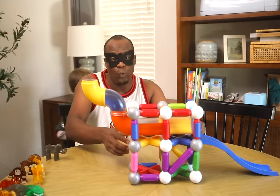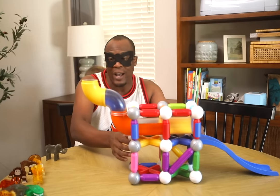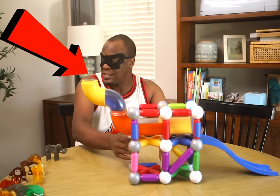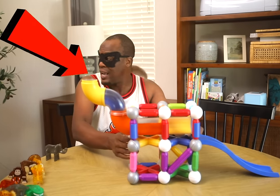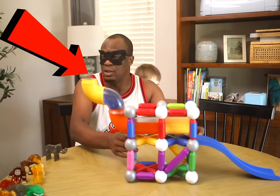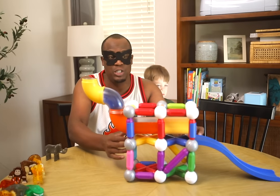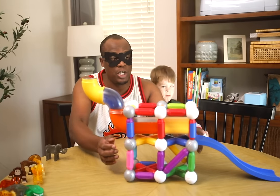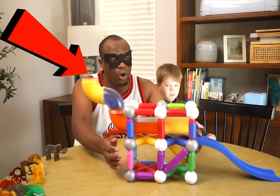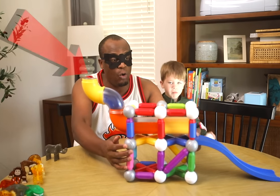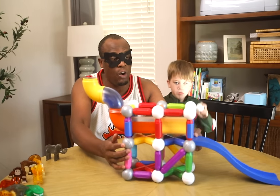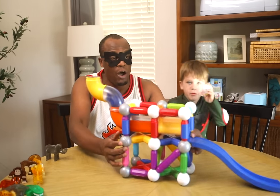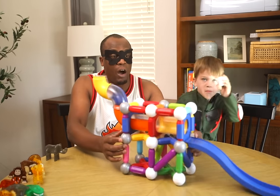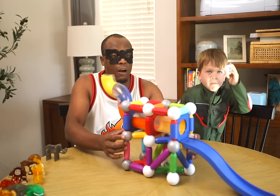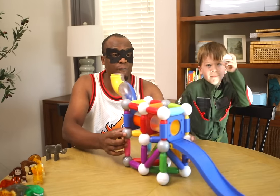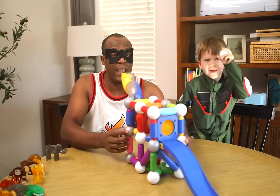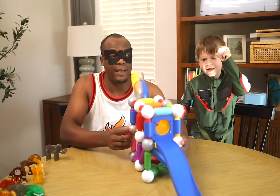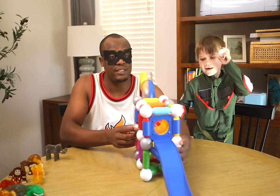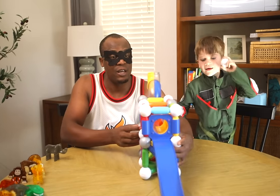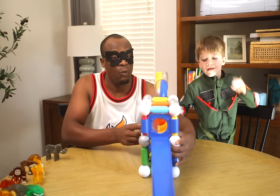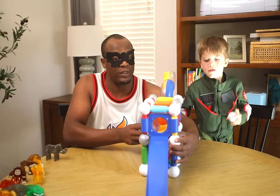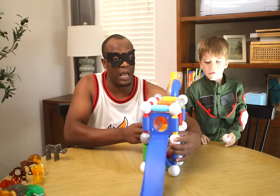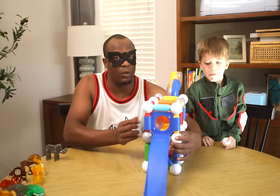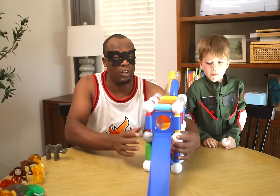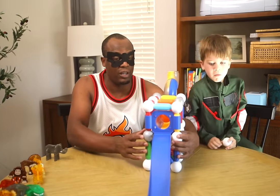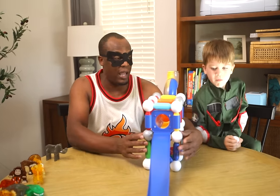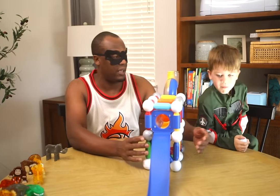Wes, can you show our fans what that will look like?